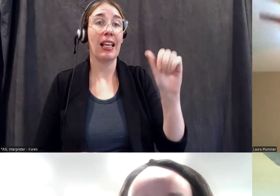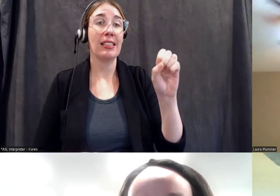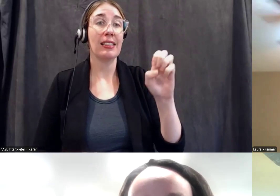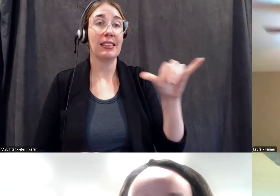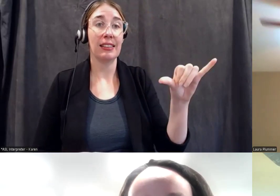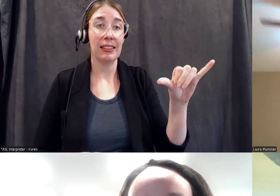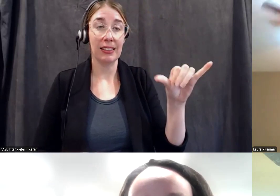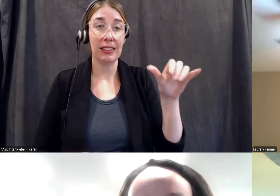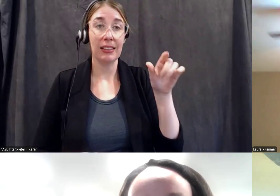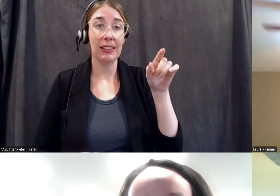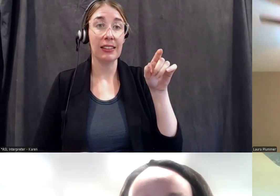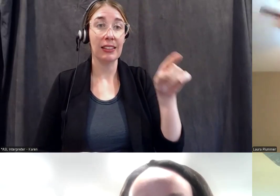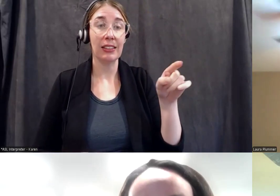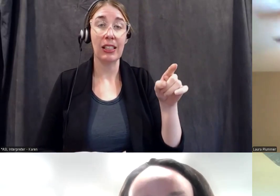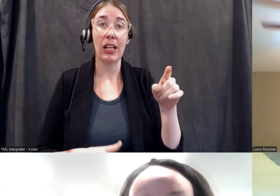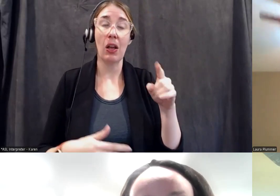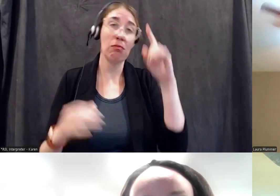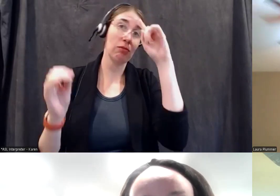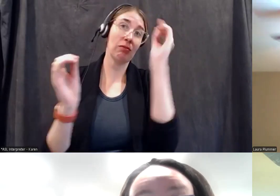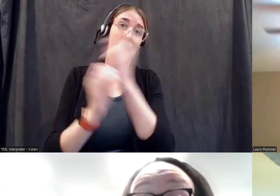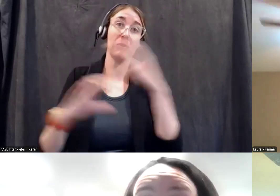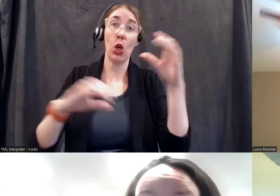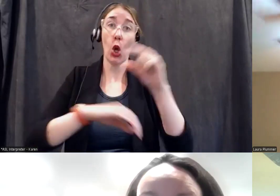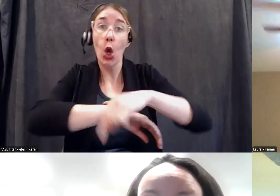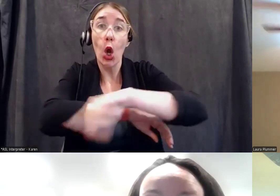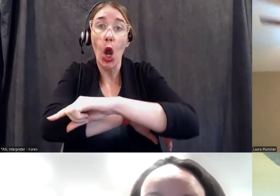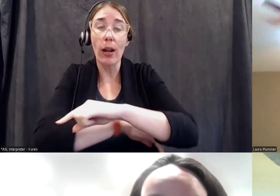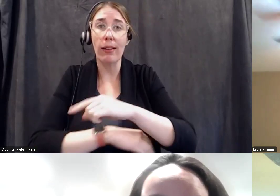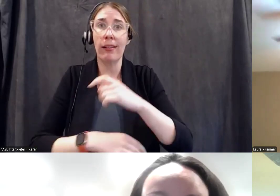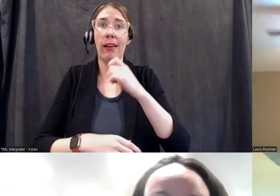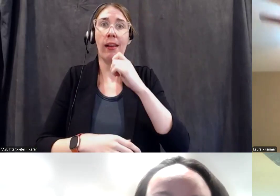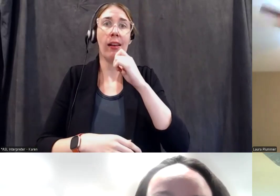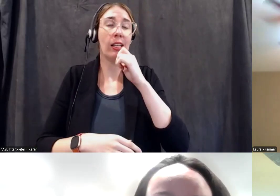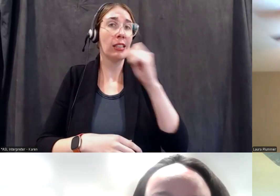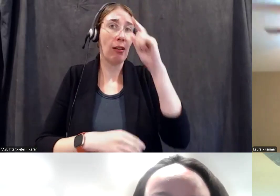have necessarily tied to recreation so that gardening example that was shared, like, I mean,